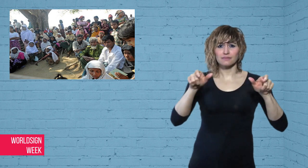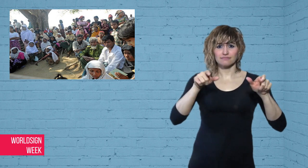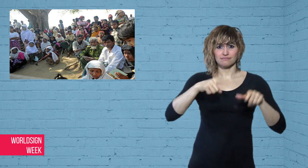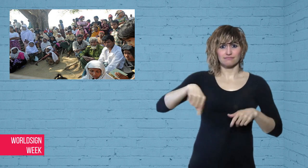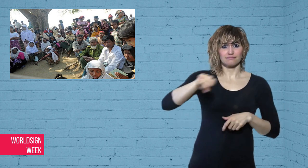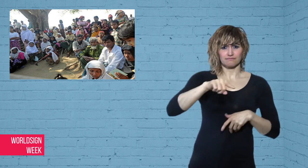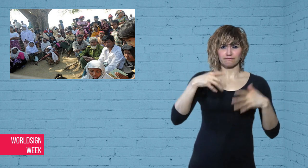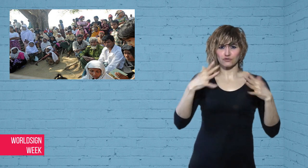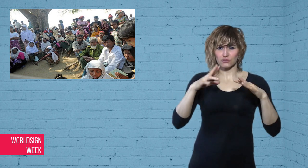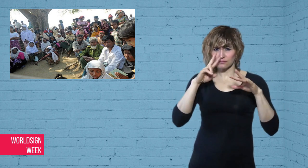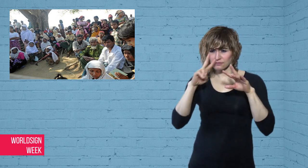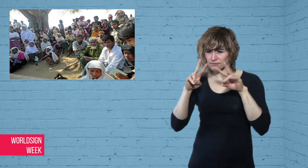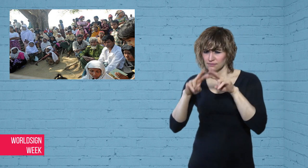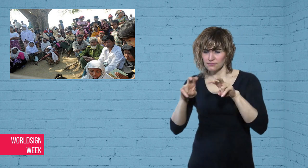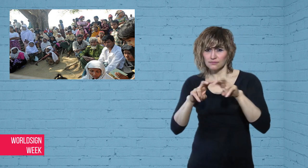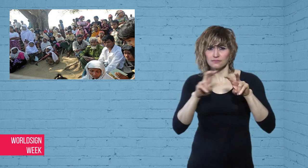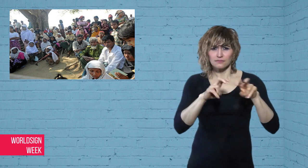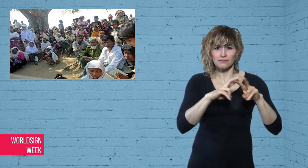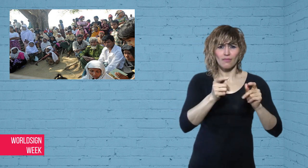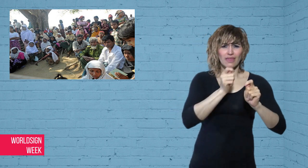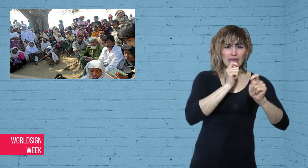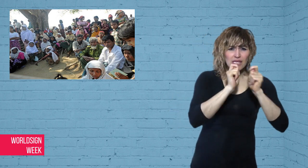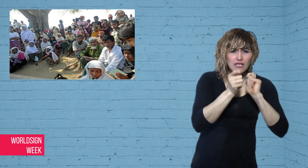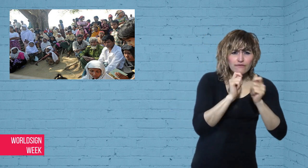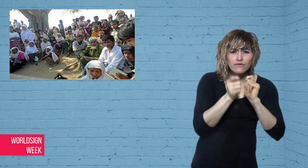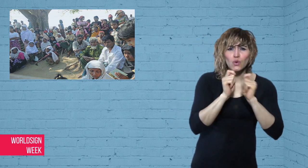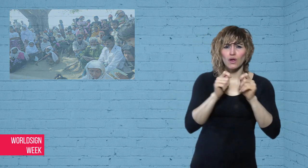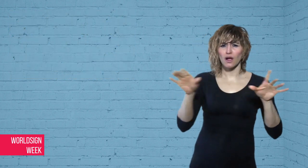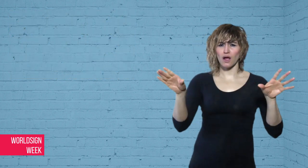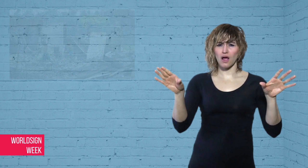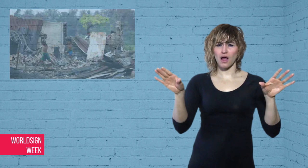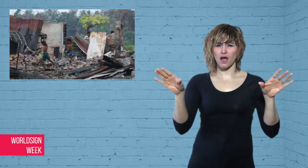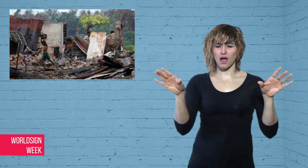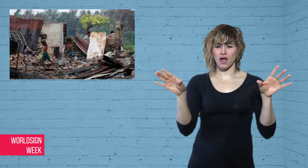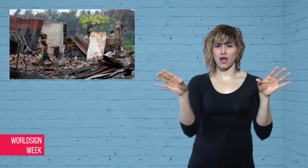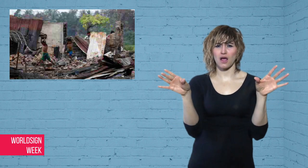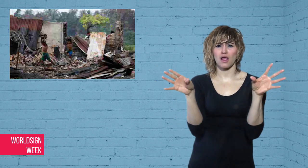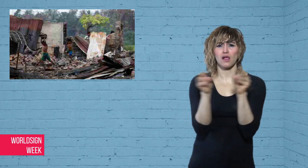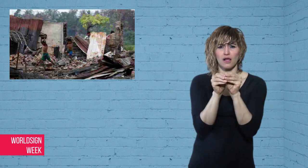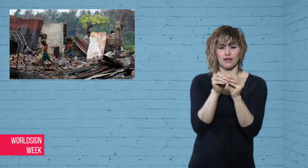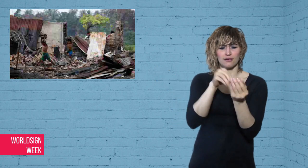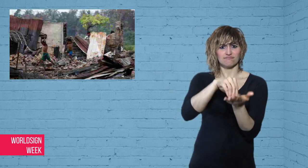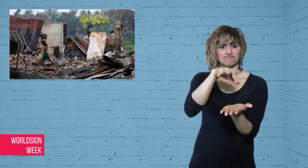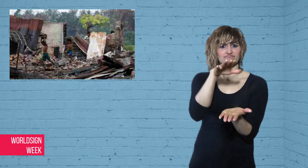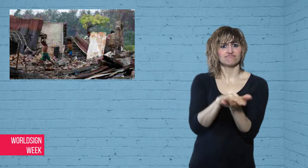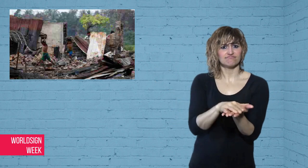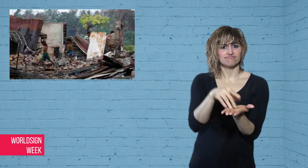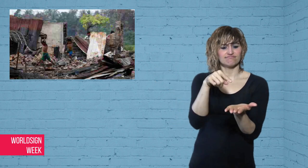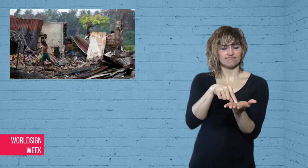who compiled the report from